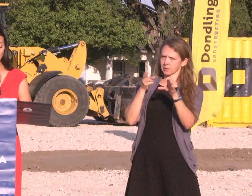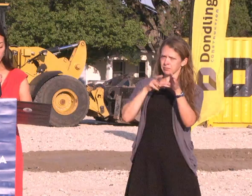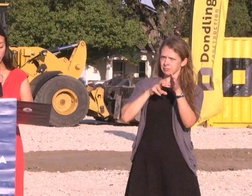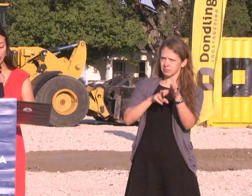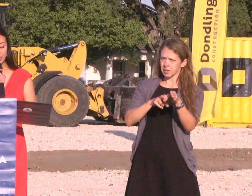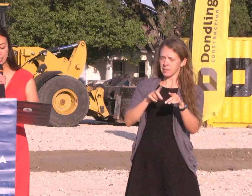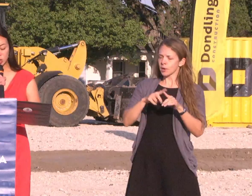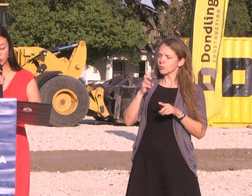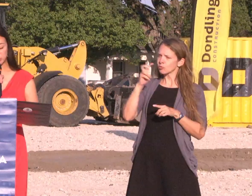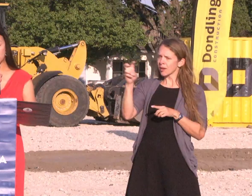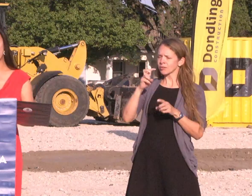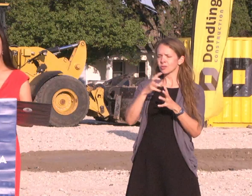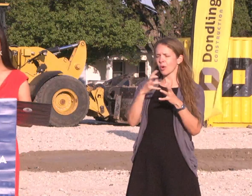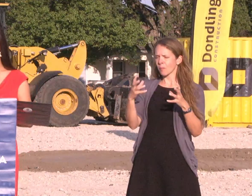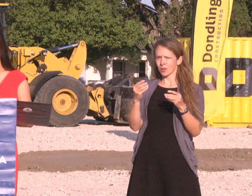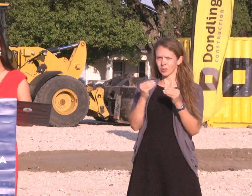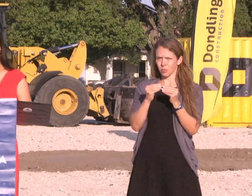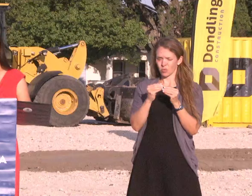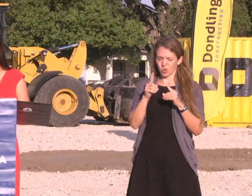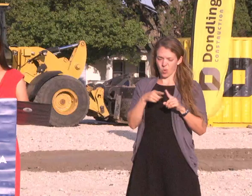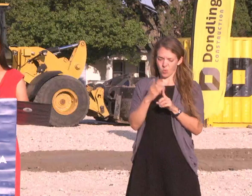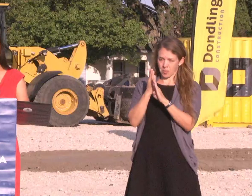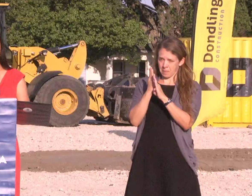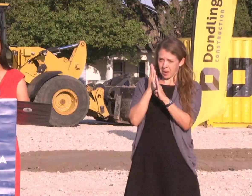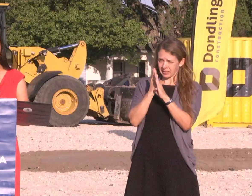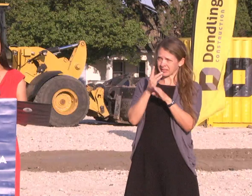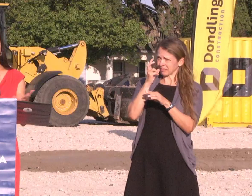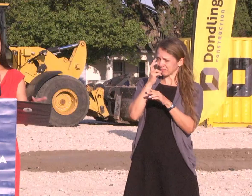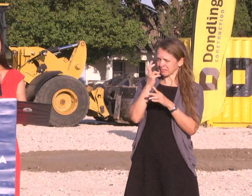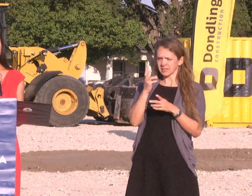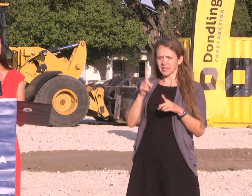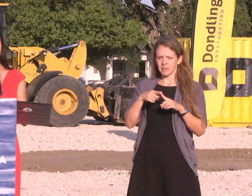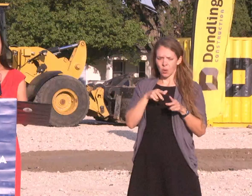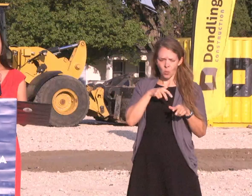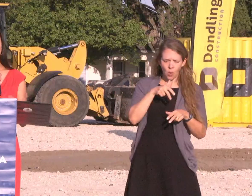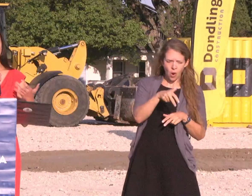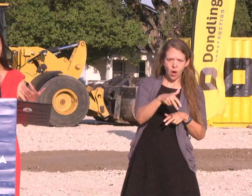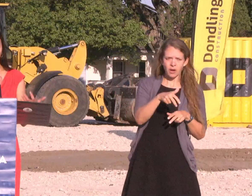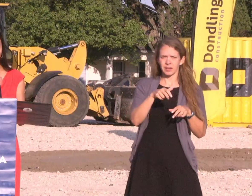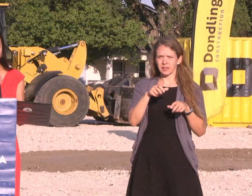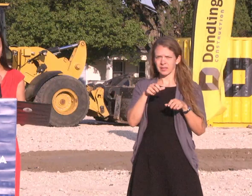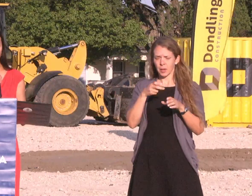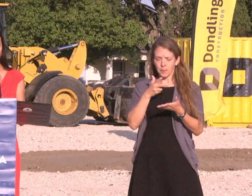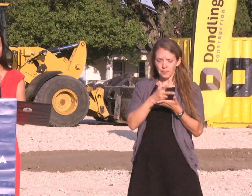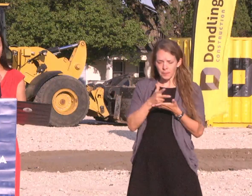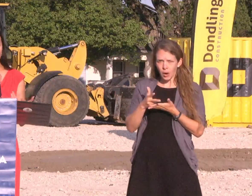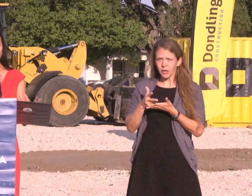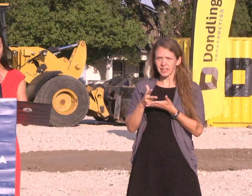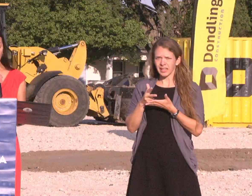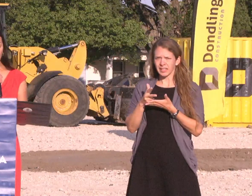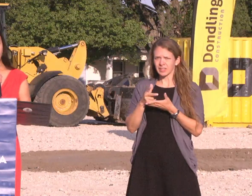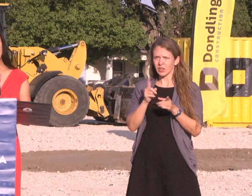but Transit is so much more than just buses it's about walking it's about parking it's also about